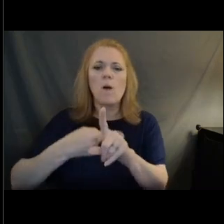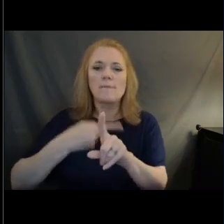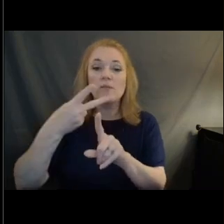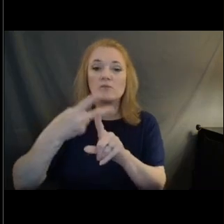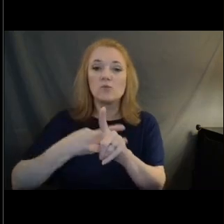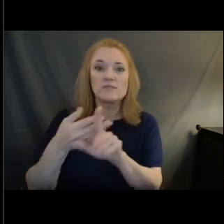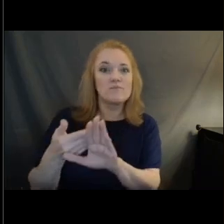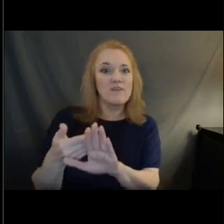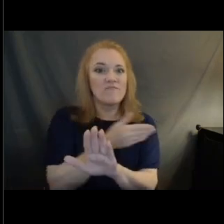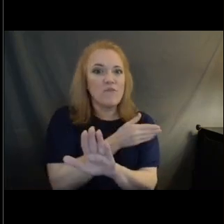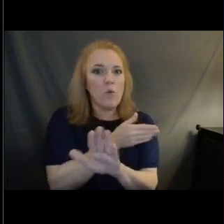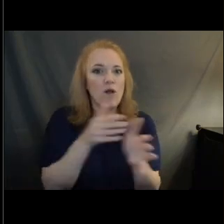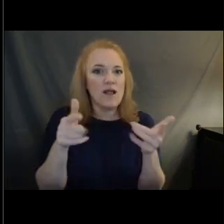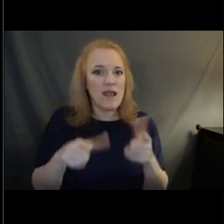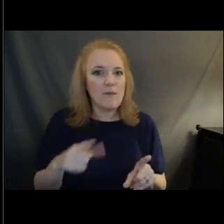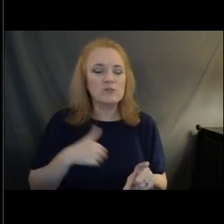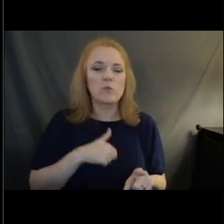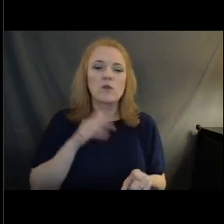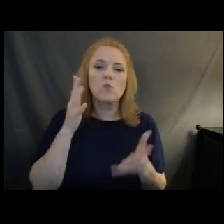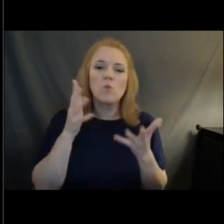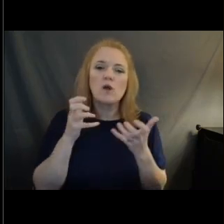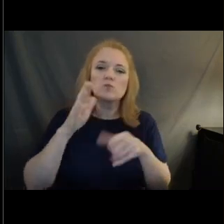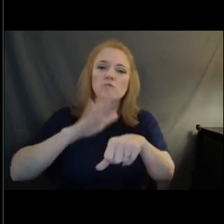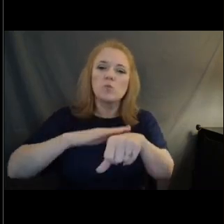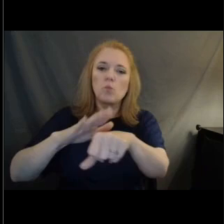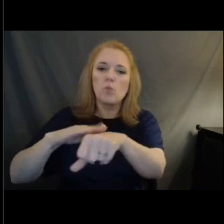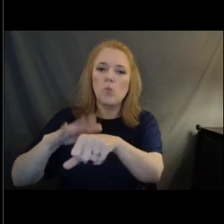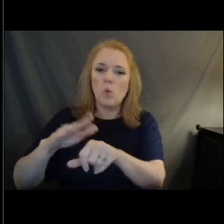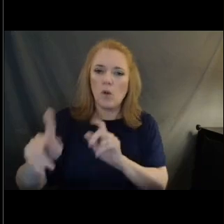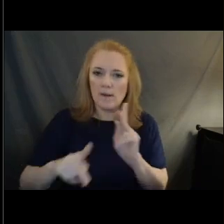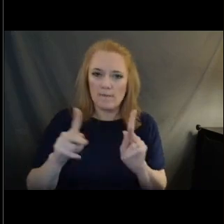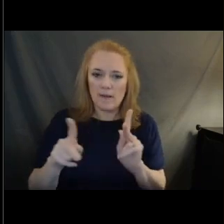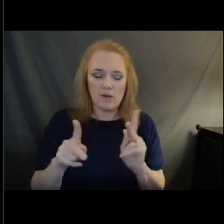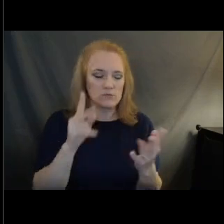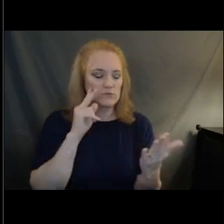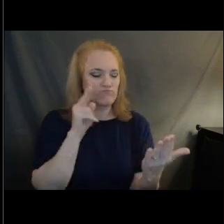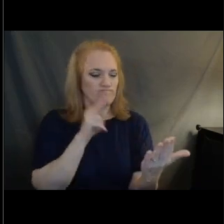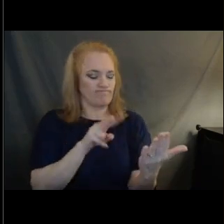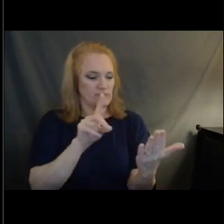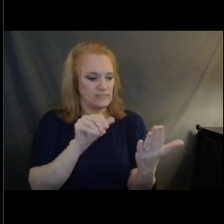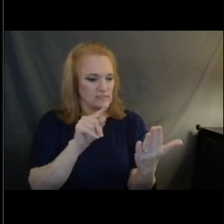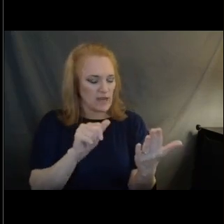So our goal is to transform how we receive and understand and act on weather information by